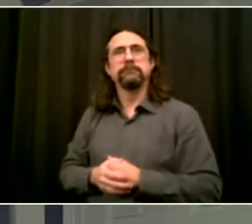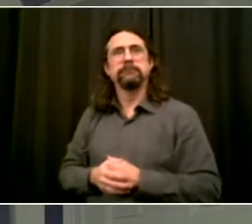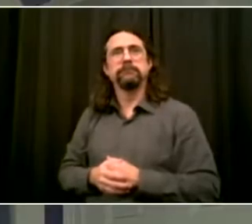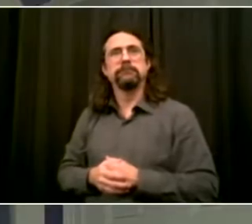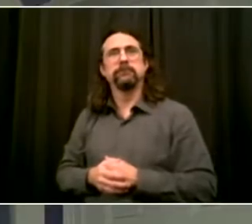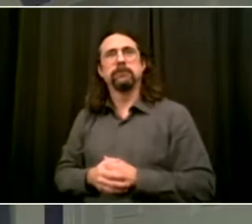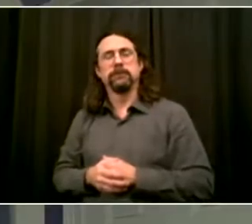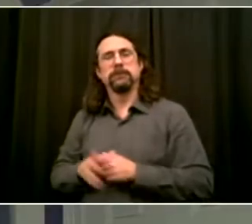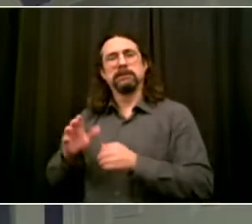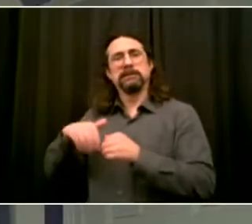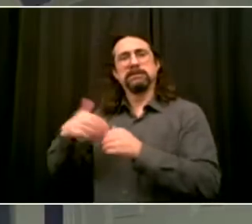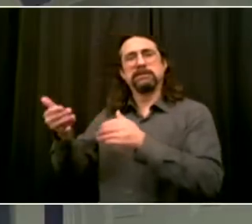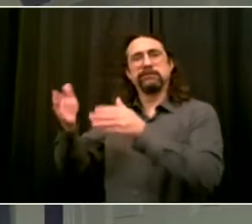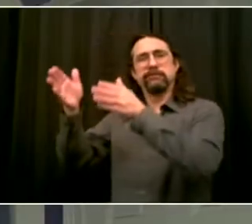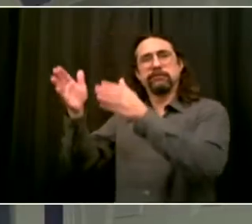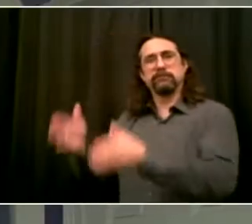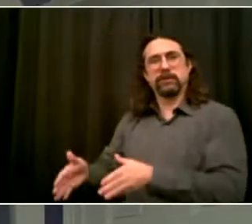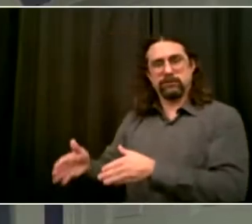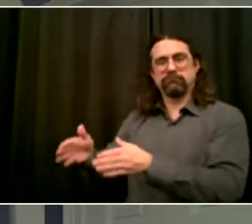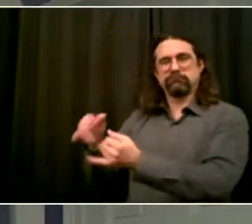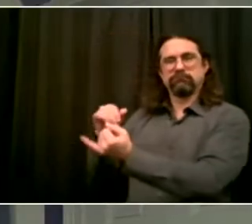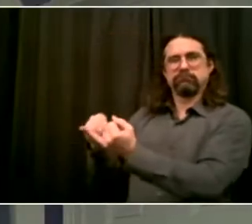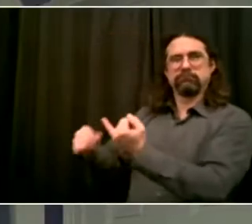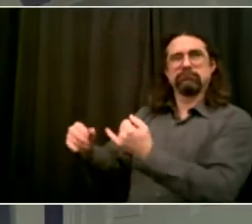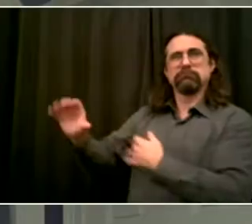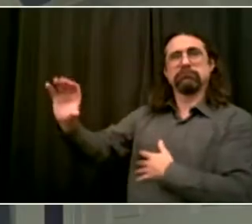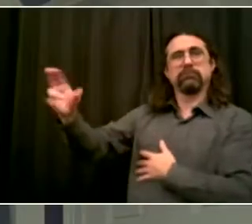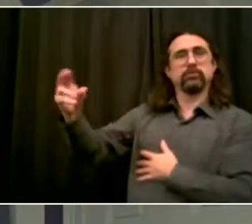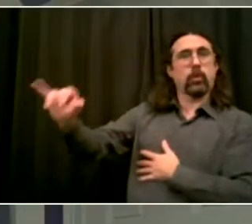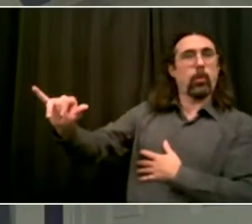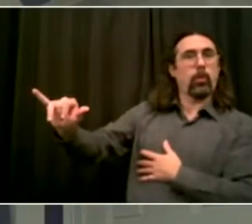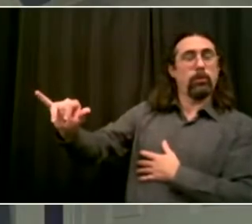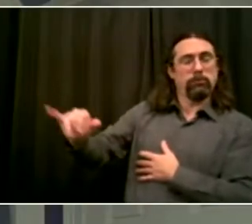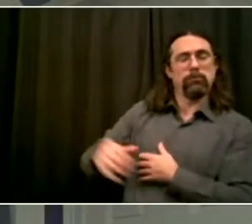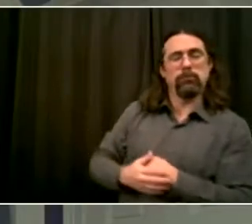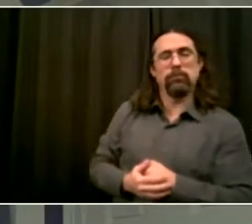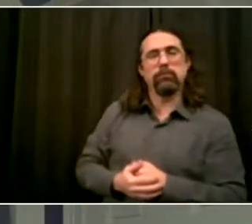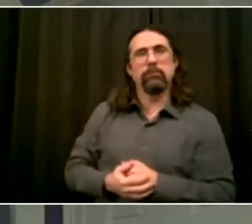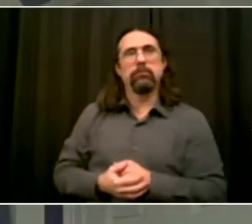THANKS FOR TAKING THE QUESTION. I HAVE A TWO- PART QUESTION,